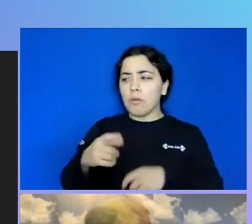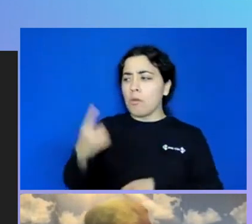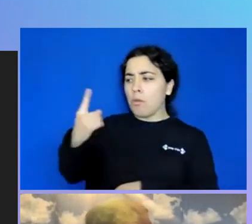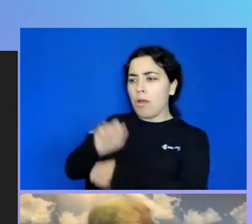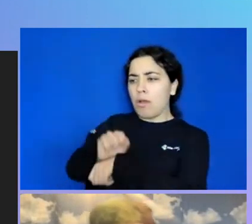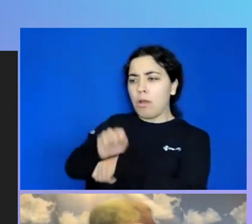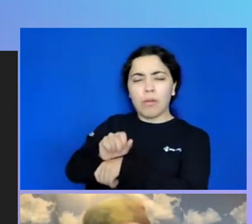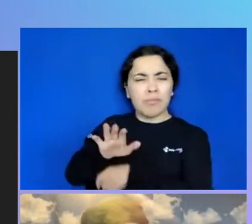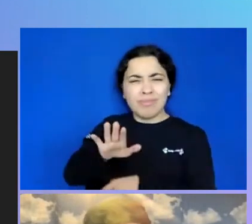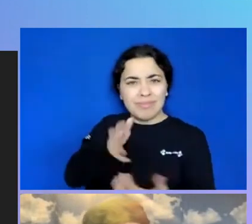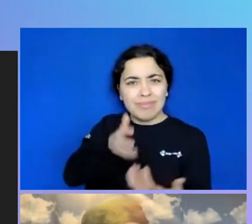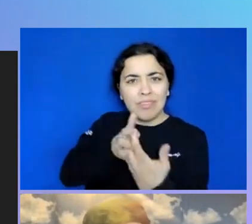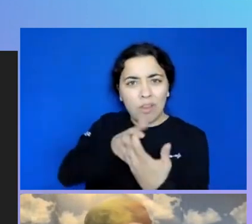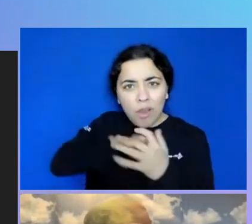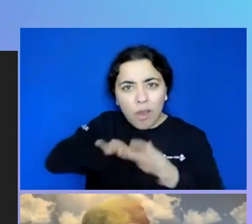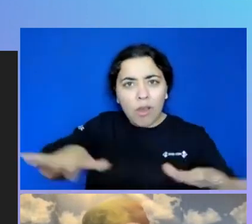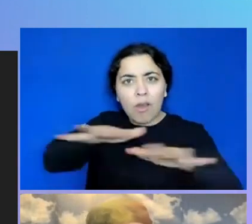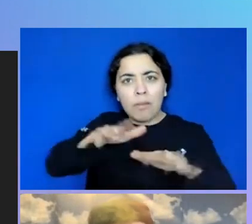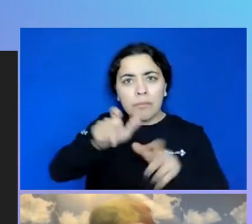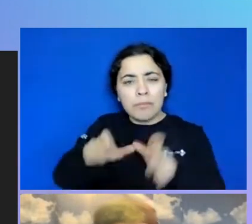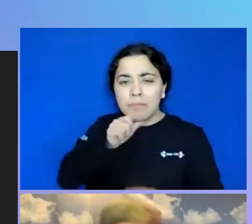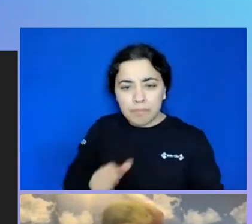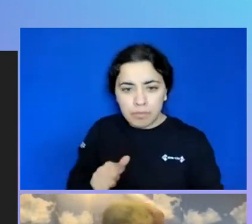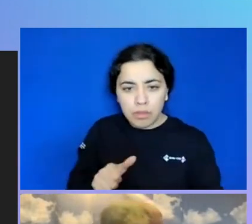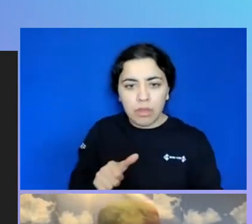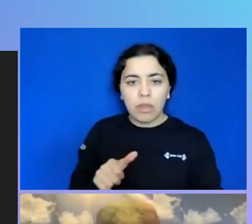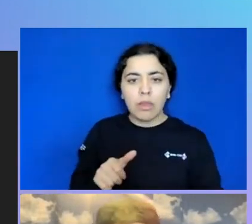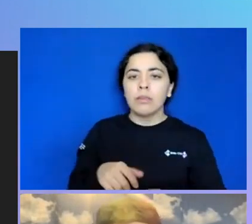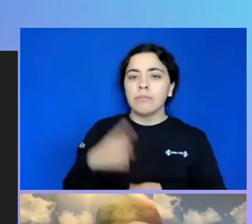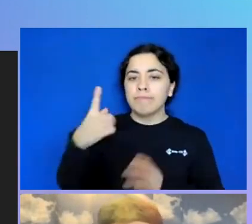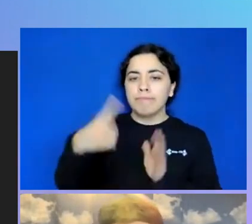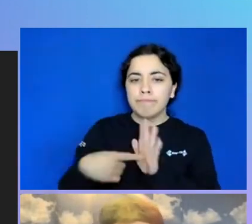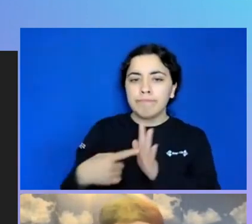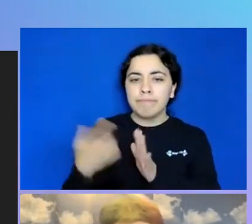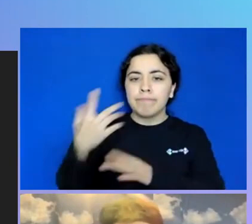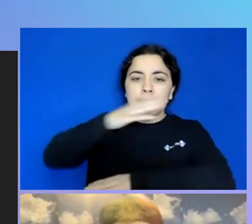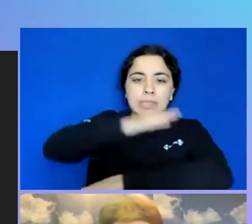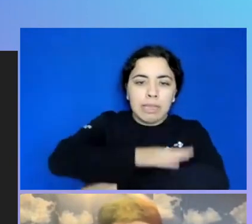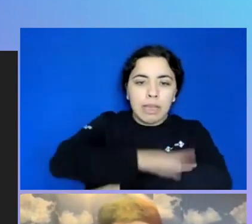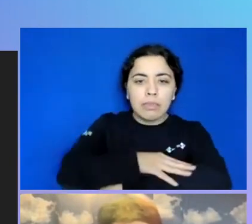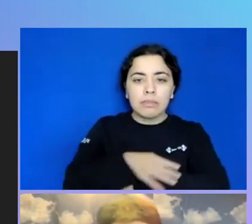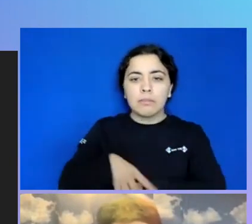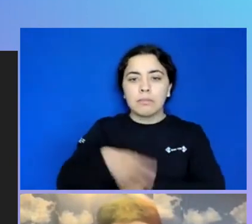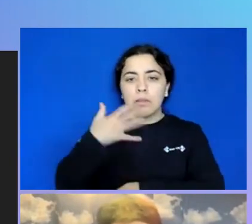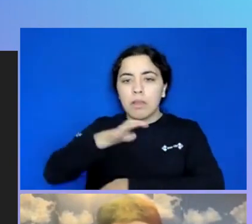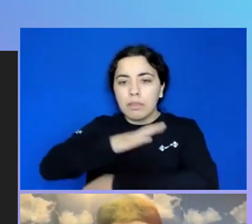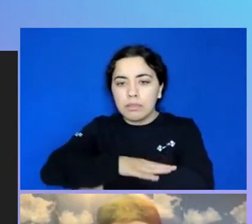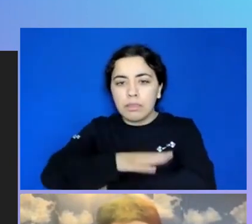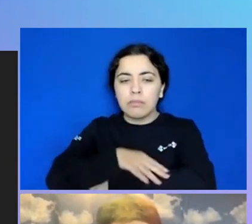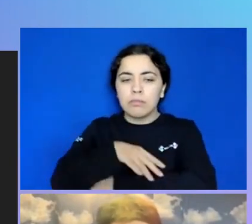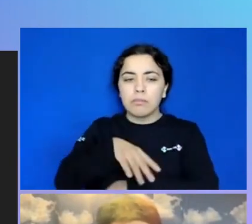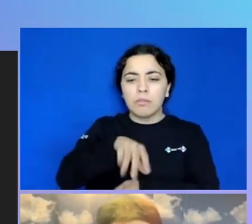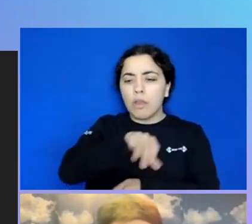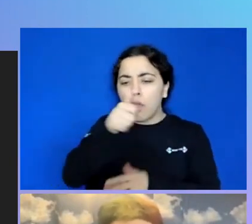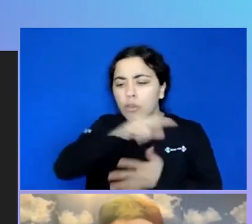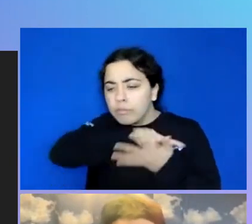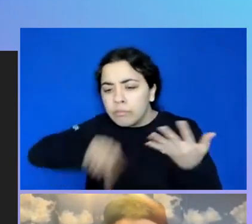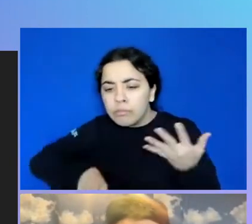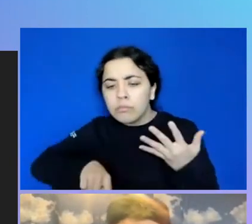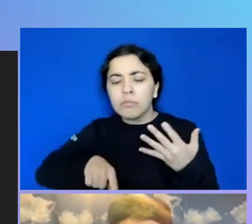rank rather than by needs.